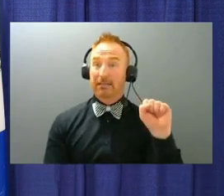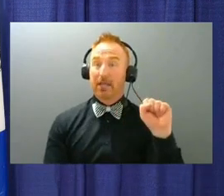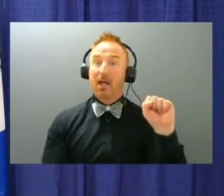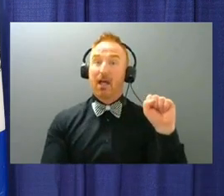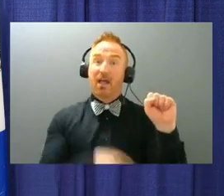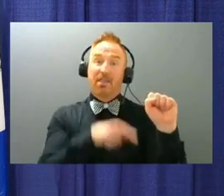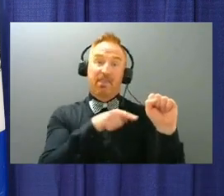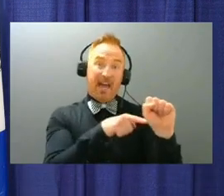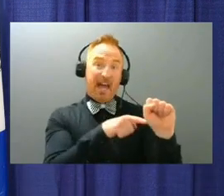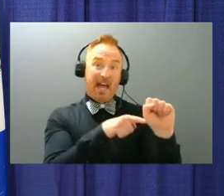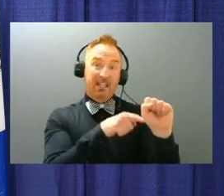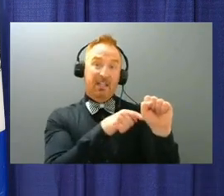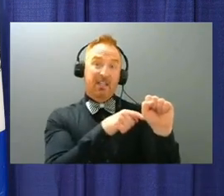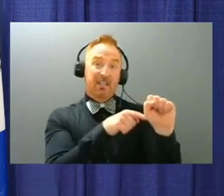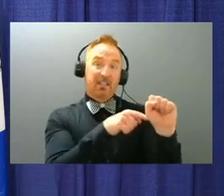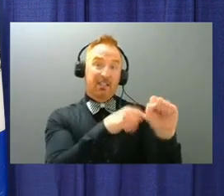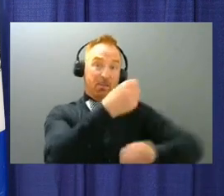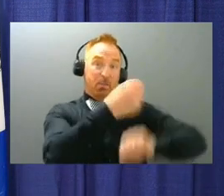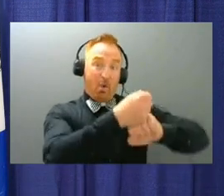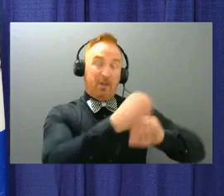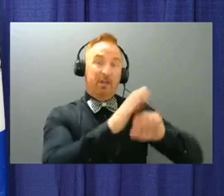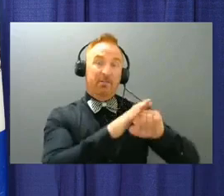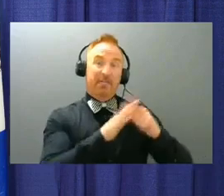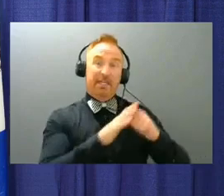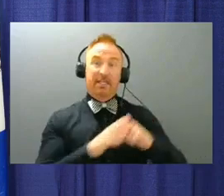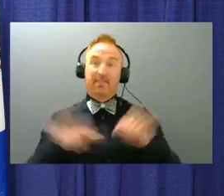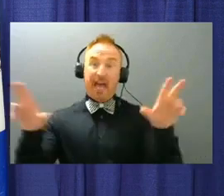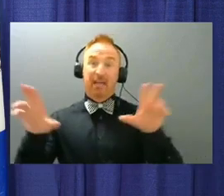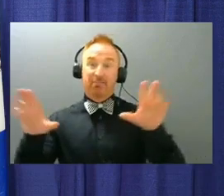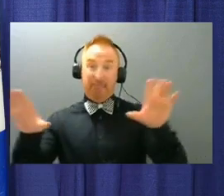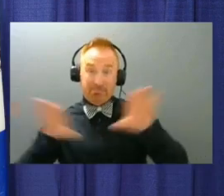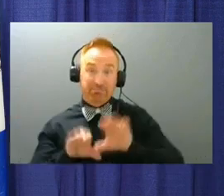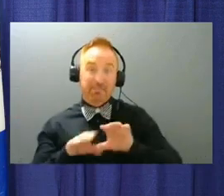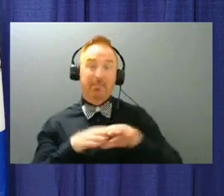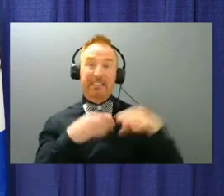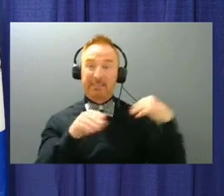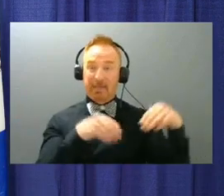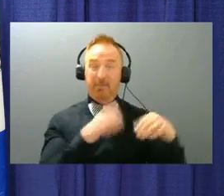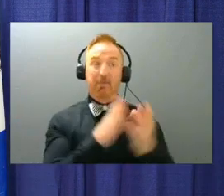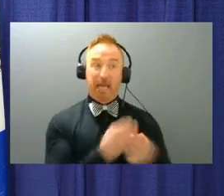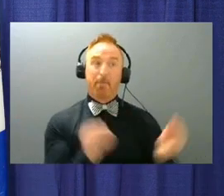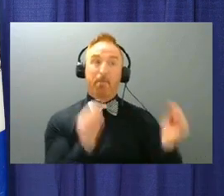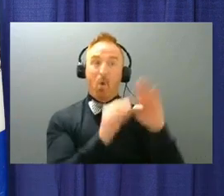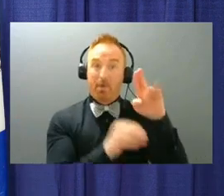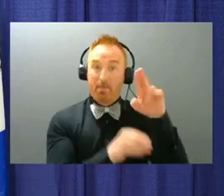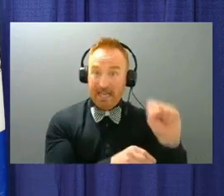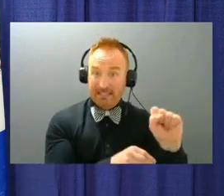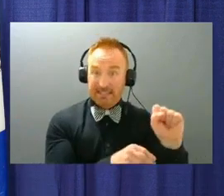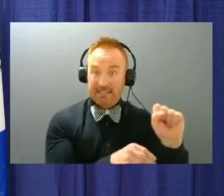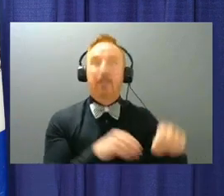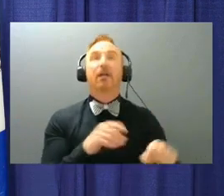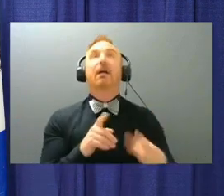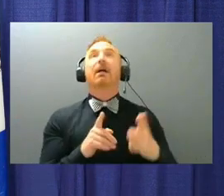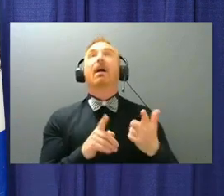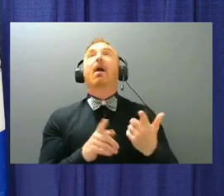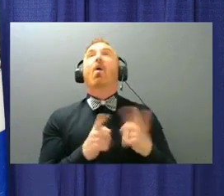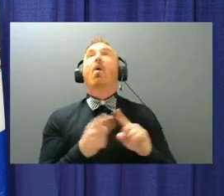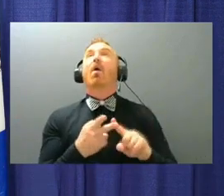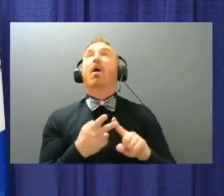come -- it has the flexibility to allow spending on buses and additional cleaning of those